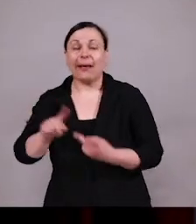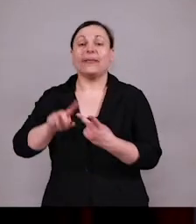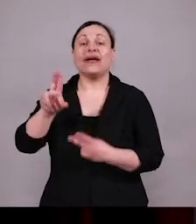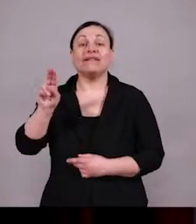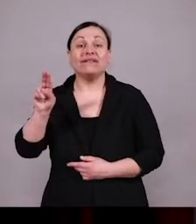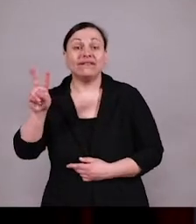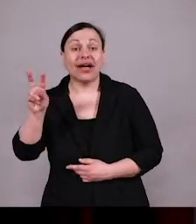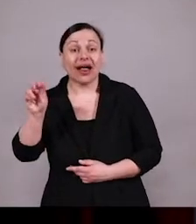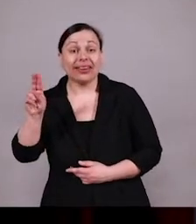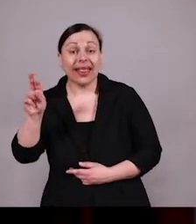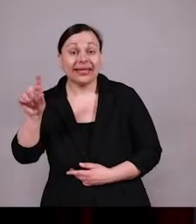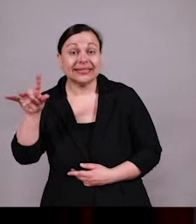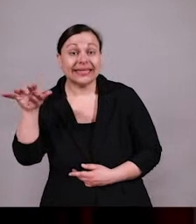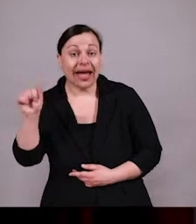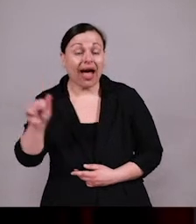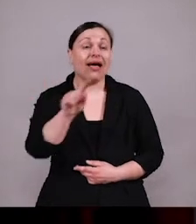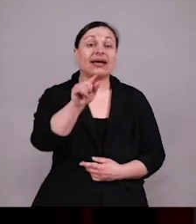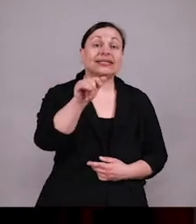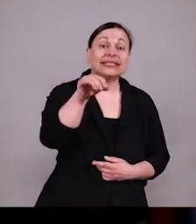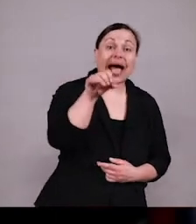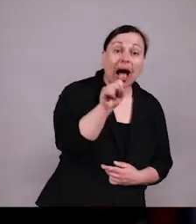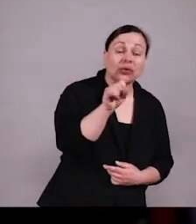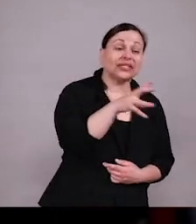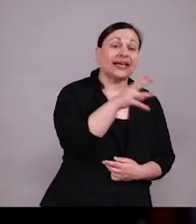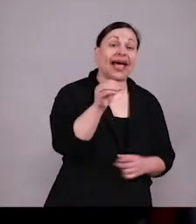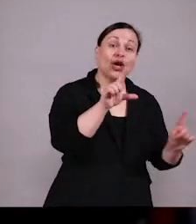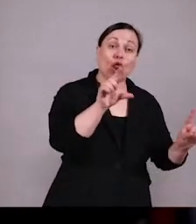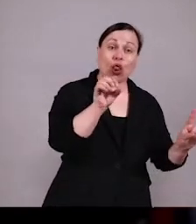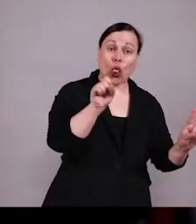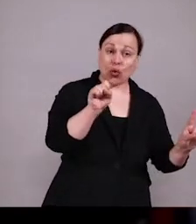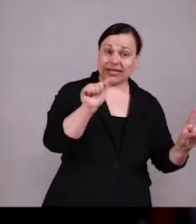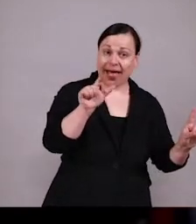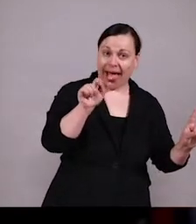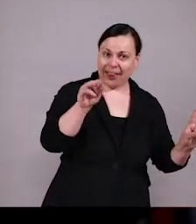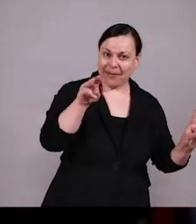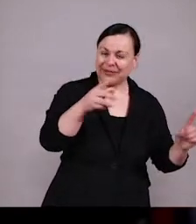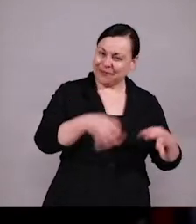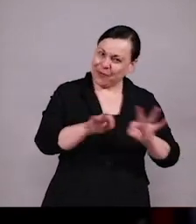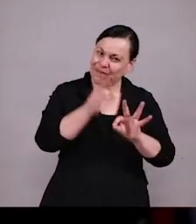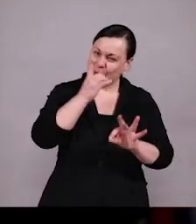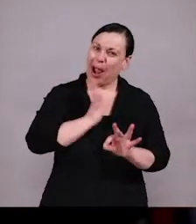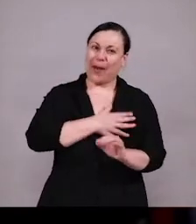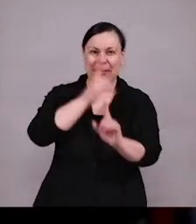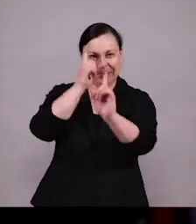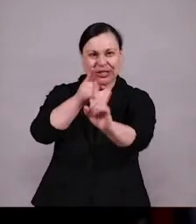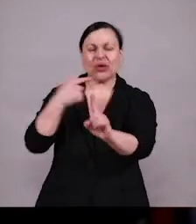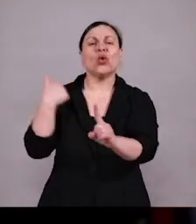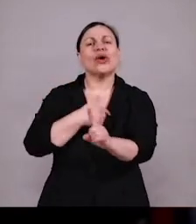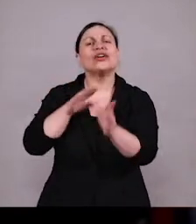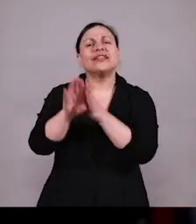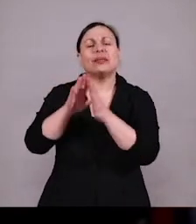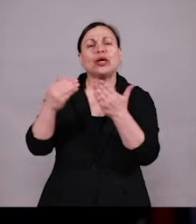are so vital to our mission. We are developing new joint programs that allow us to better unify the